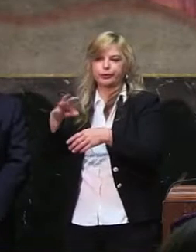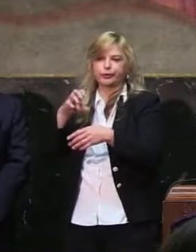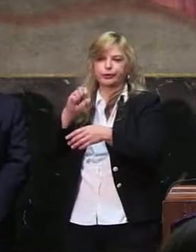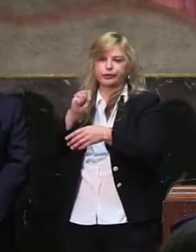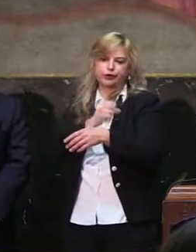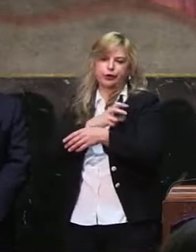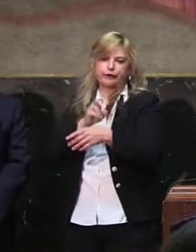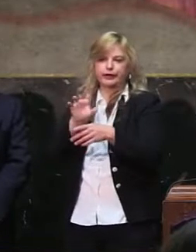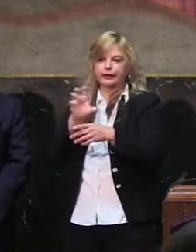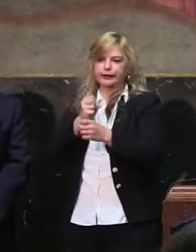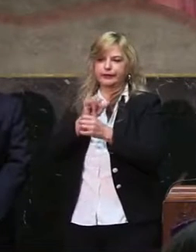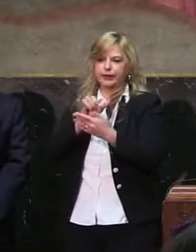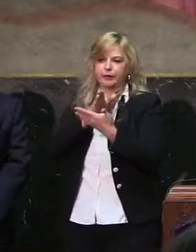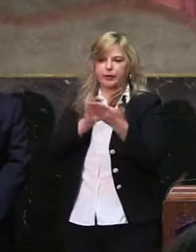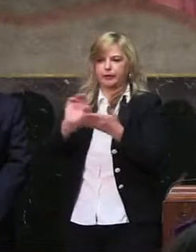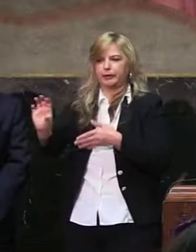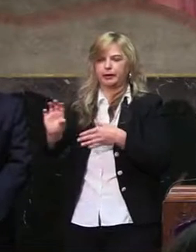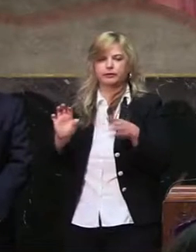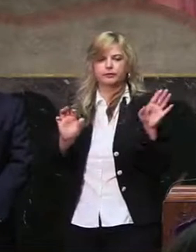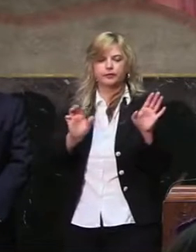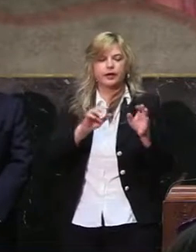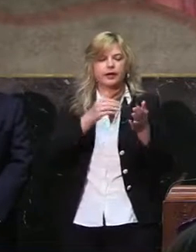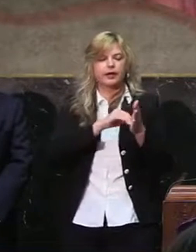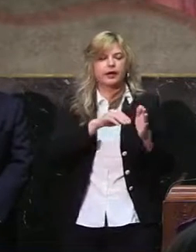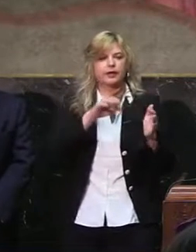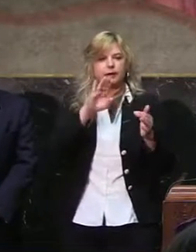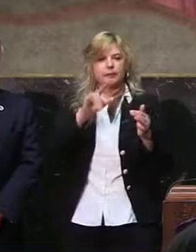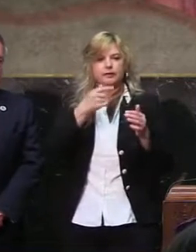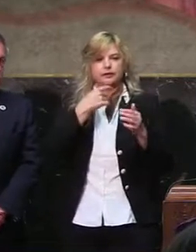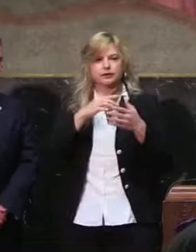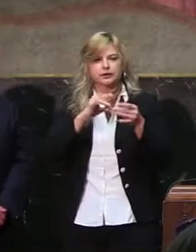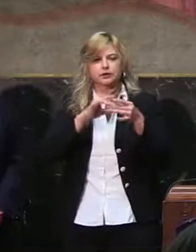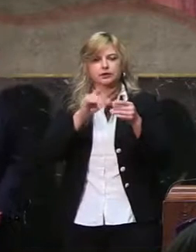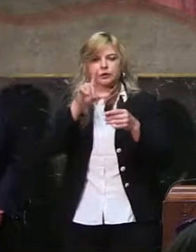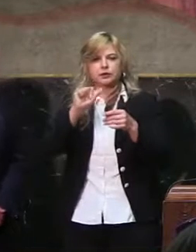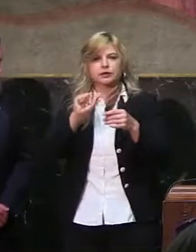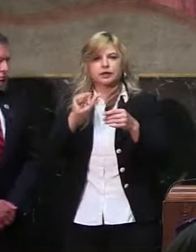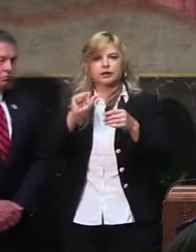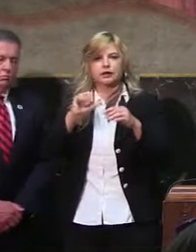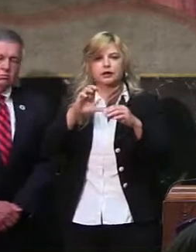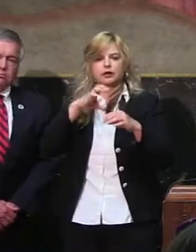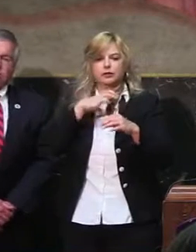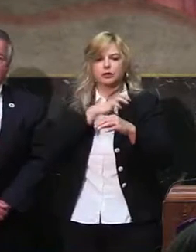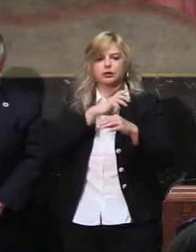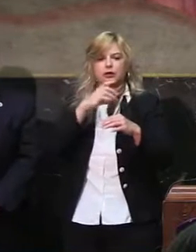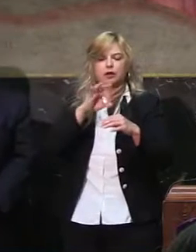Again, the bill says that Louisiana Commission and law enforcement along with the Department of Corrections and in